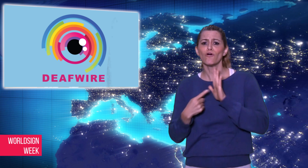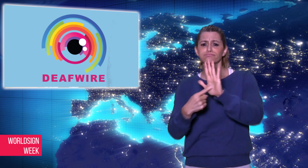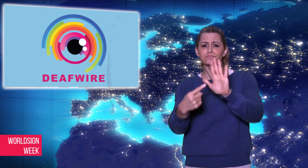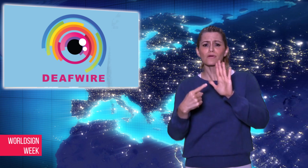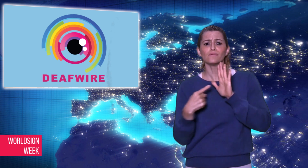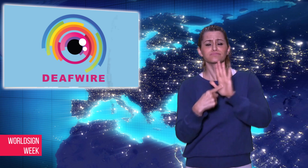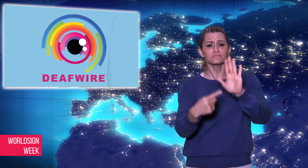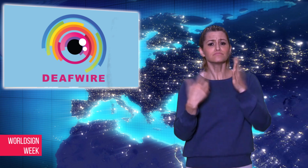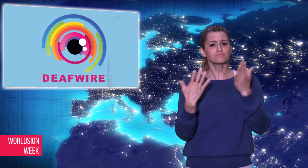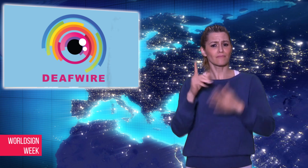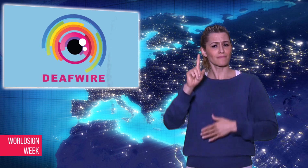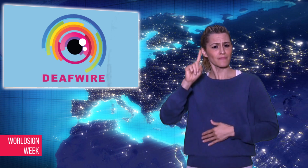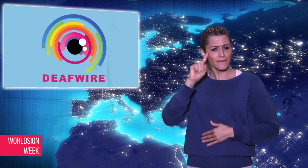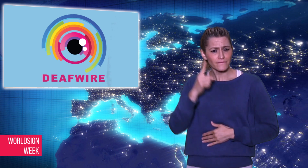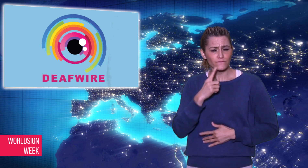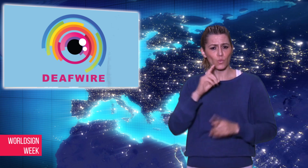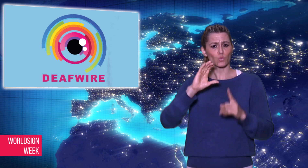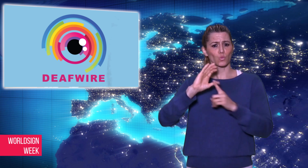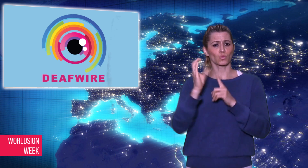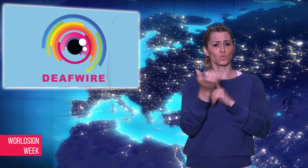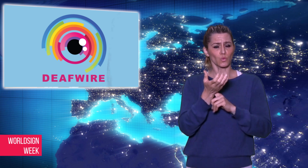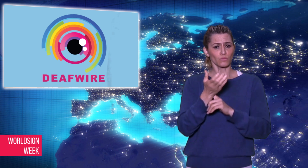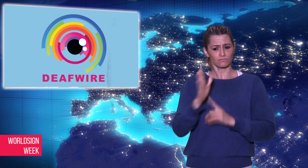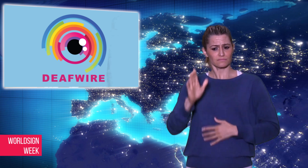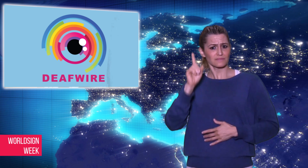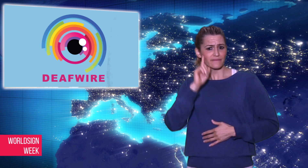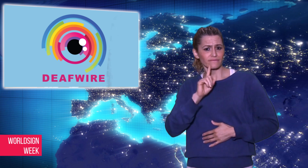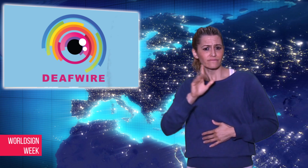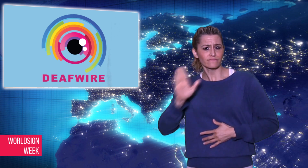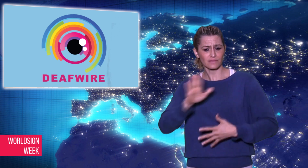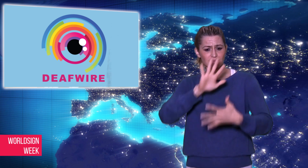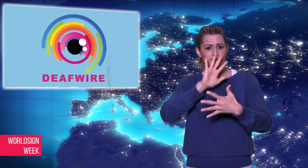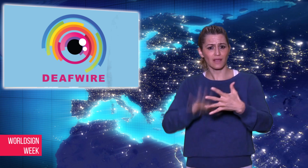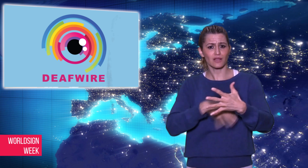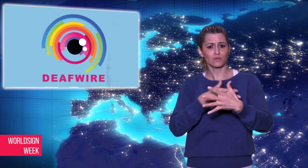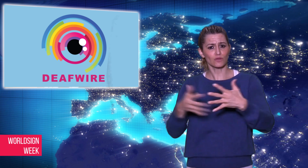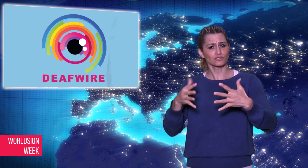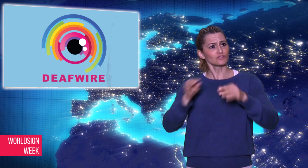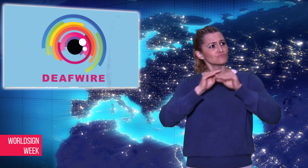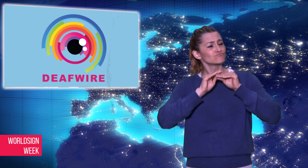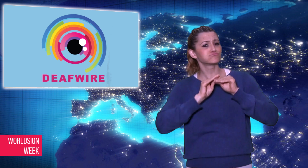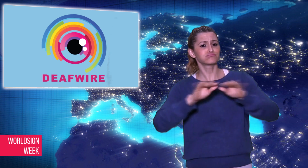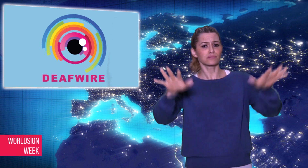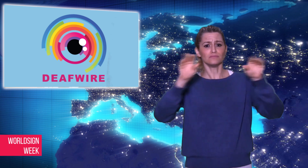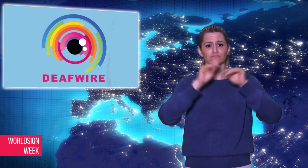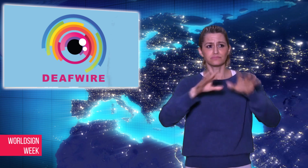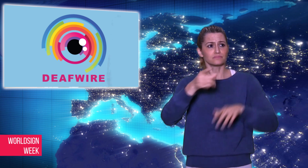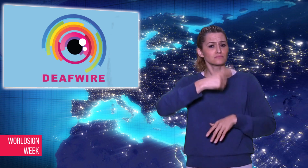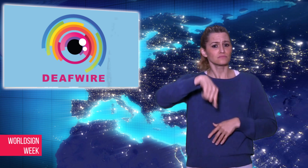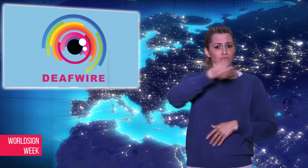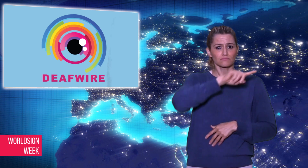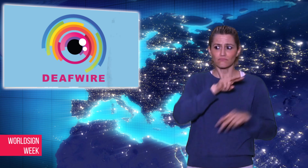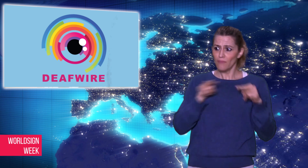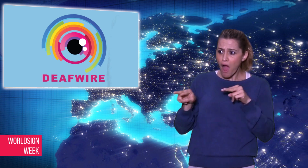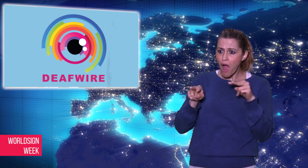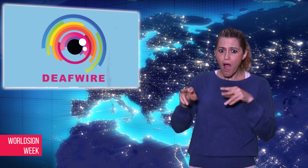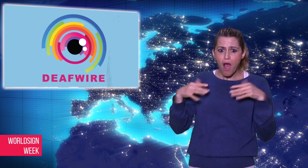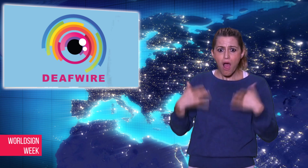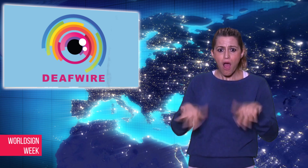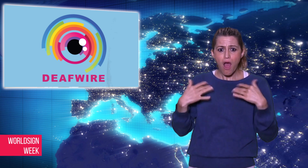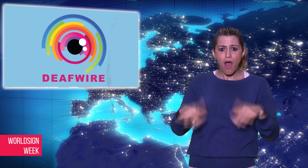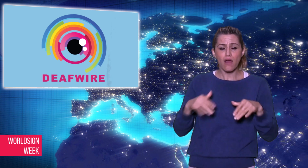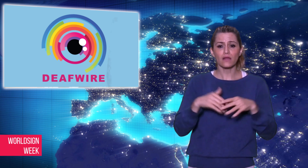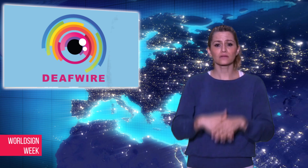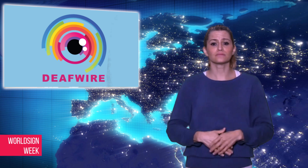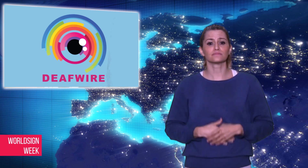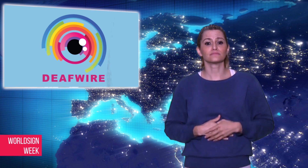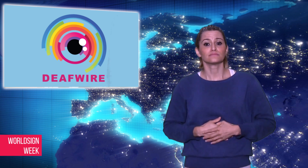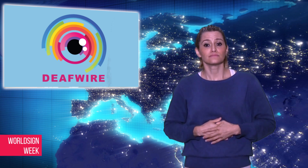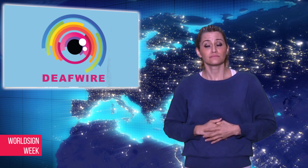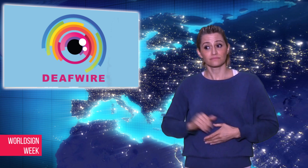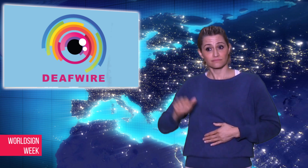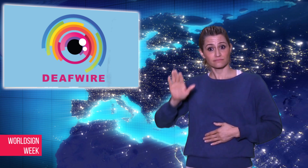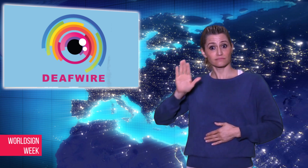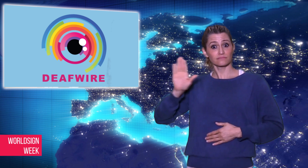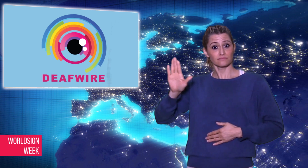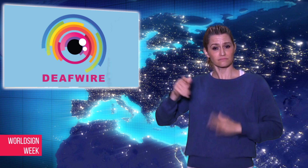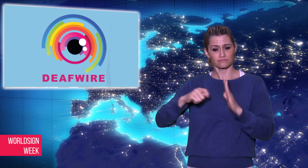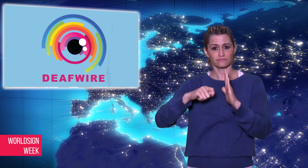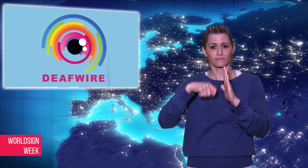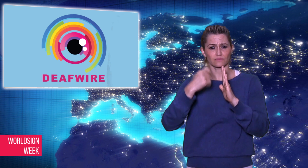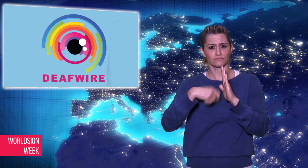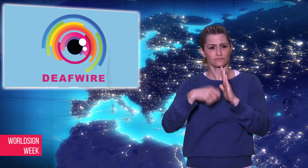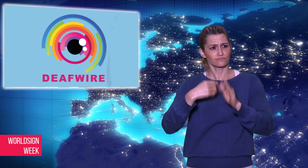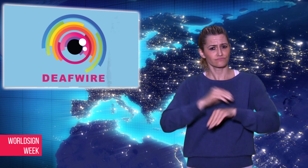Tik Tok to spread awareness about Deaf culture and